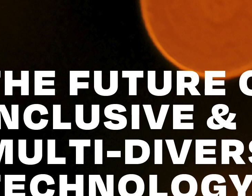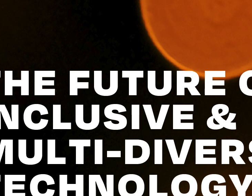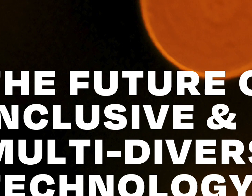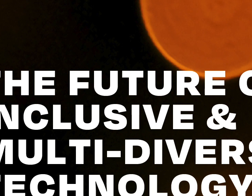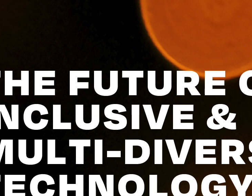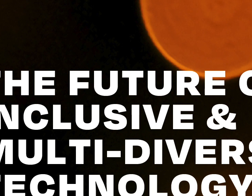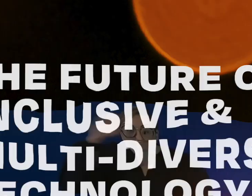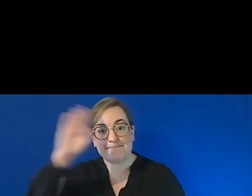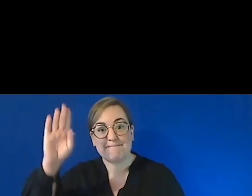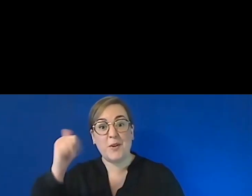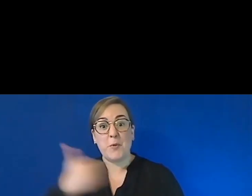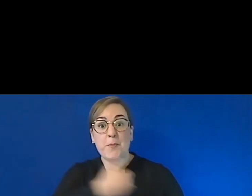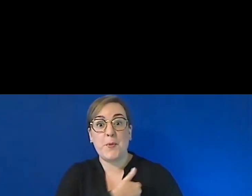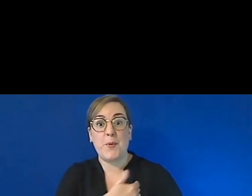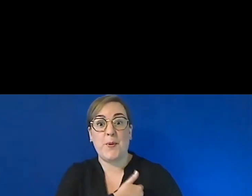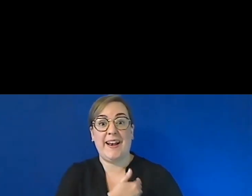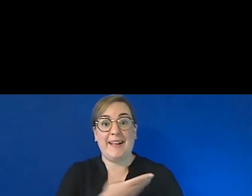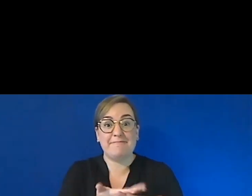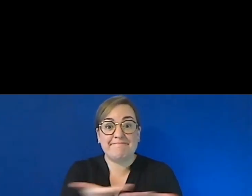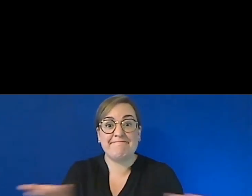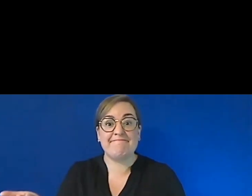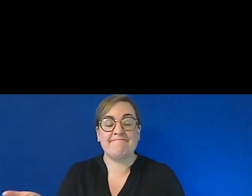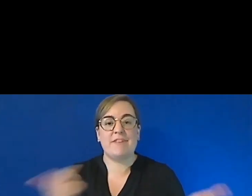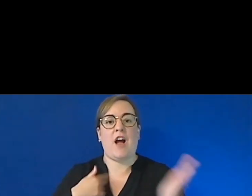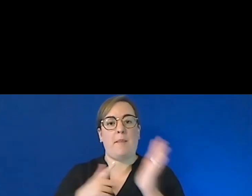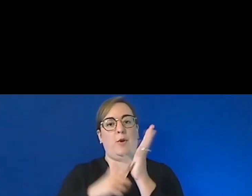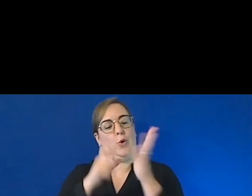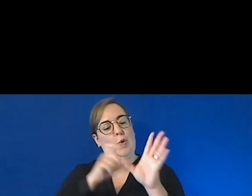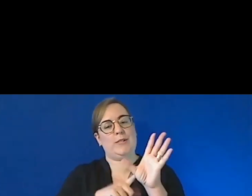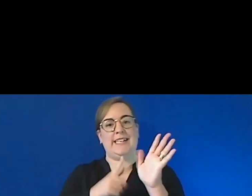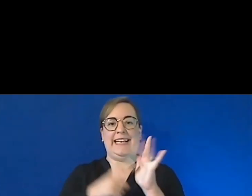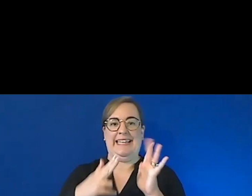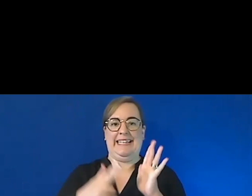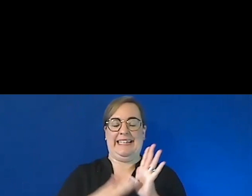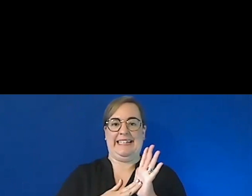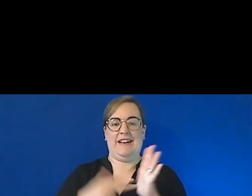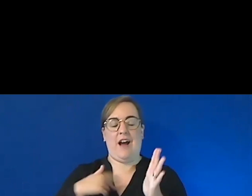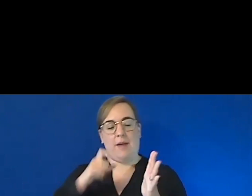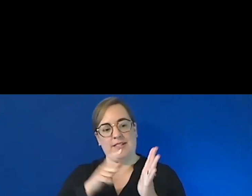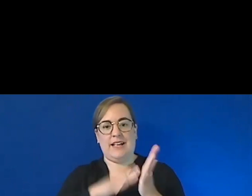Good morning everyone, my name is Lucy Lin. I am the Founder & CMO of Forestlyn, and an advisory